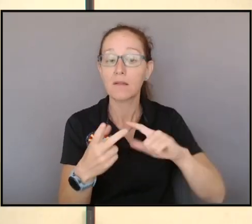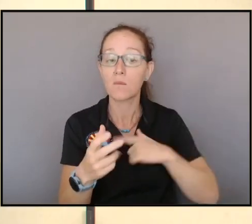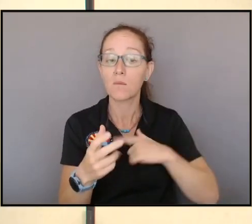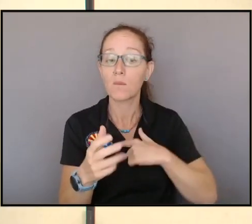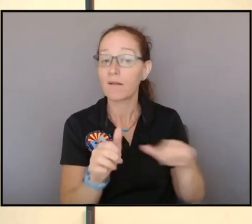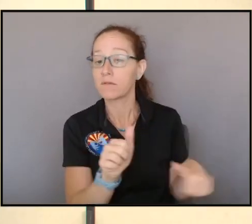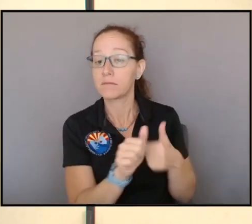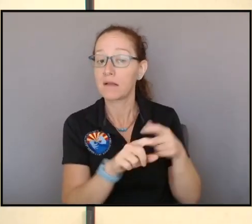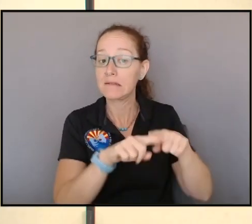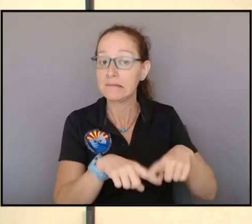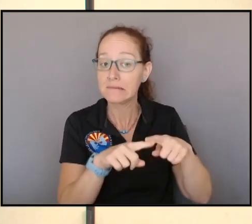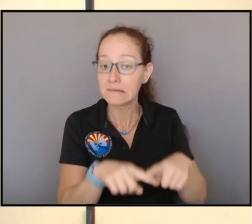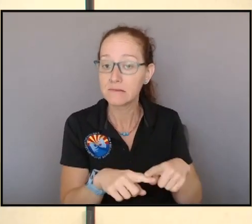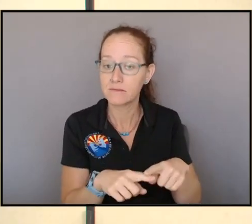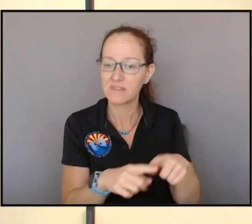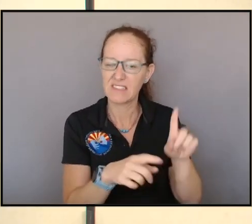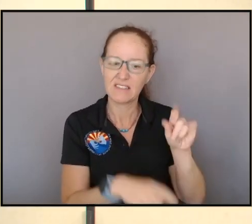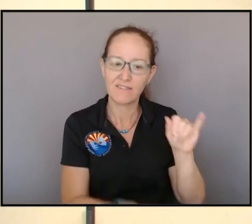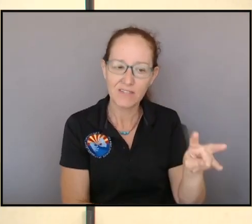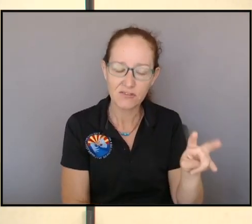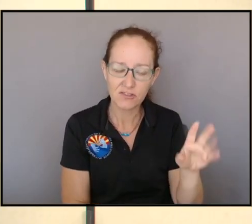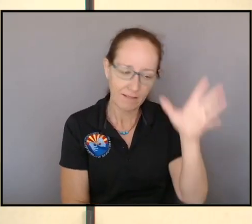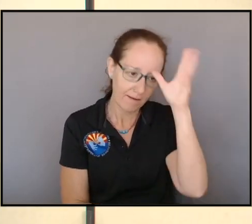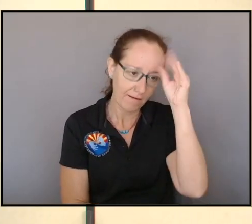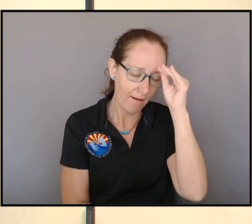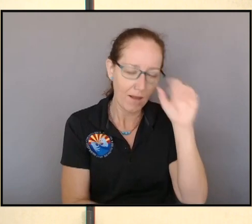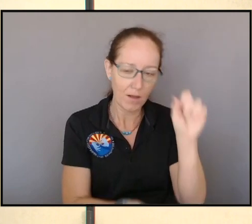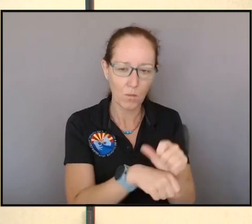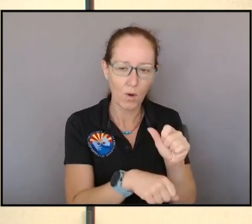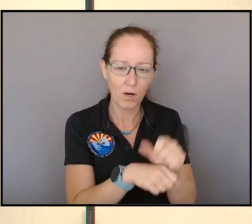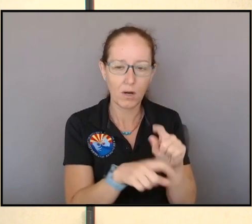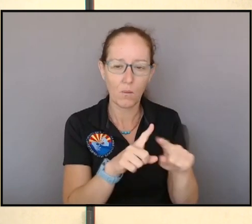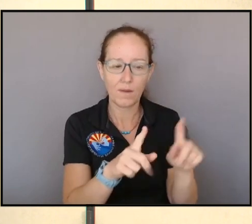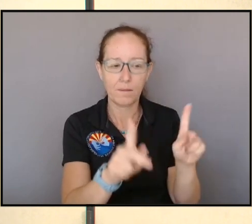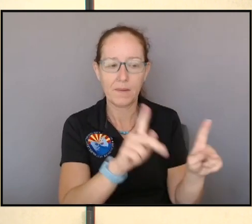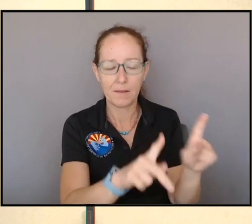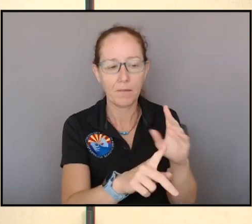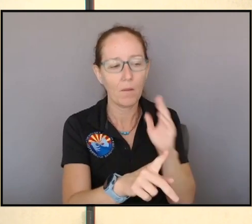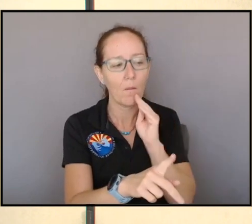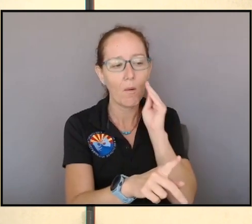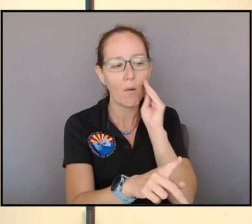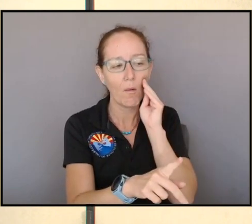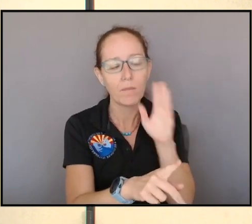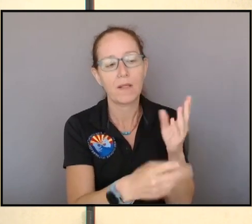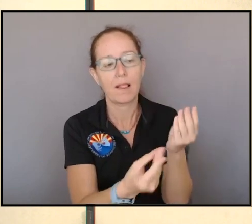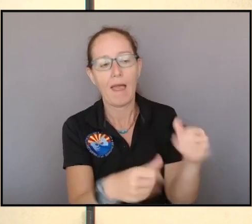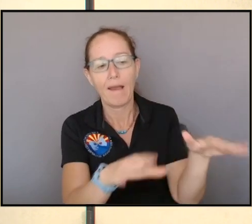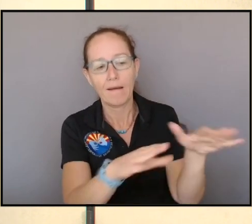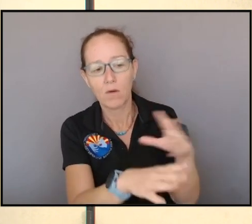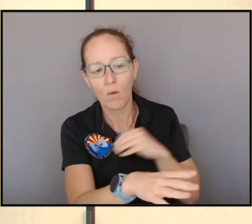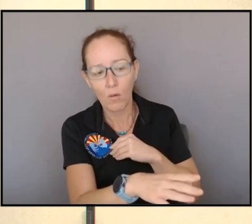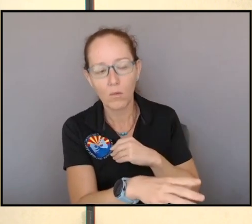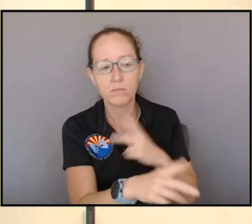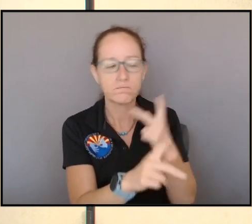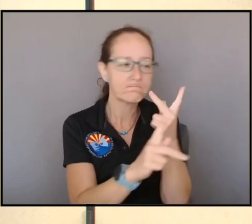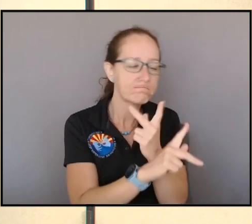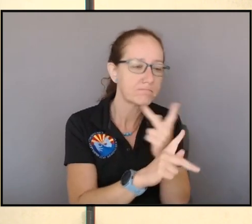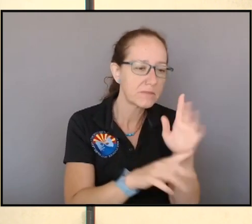to find areas-- and you can see some of these-- and we're using road systems and then areas where the local